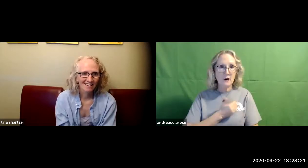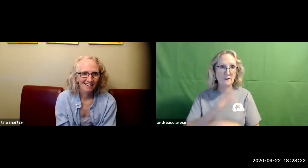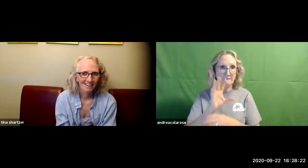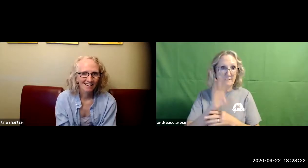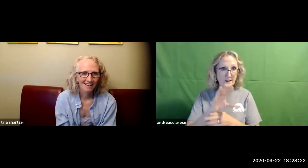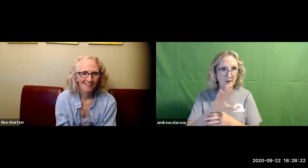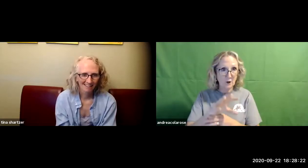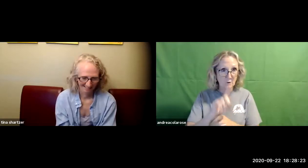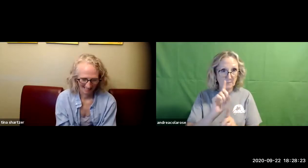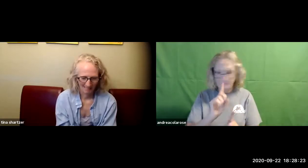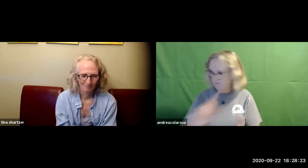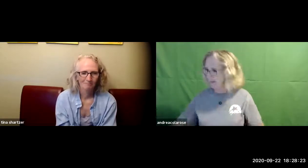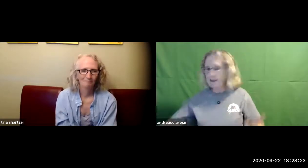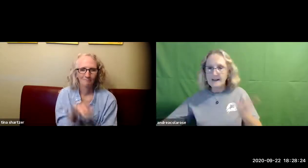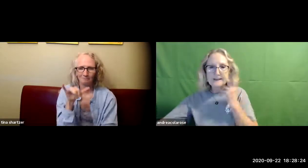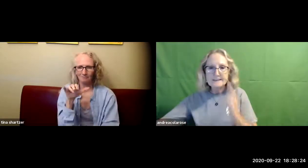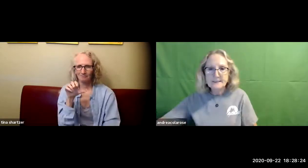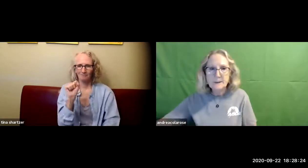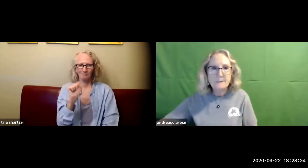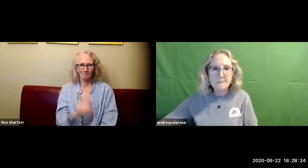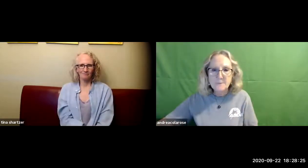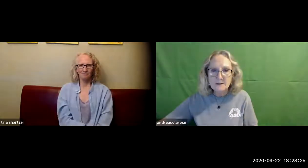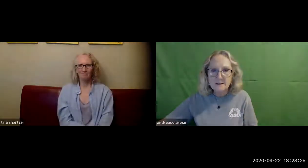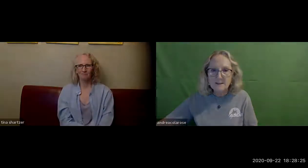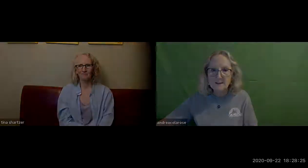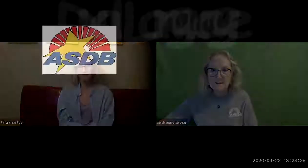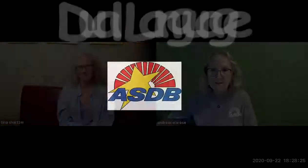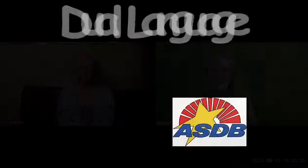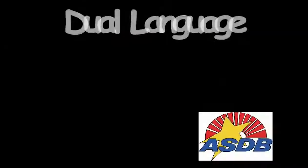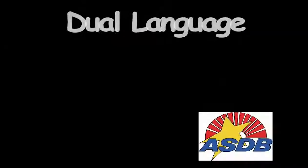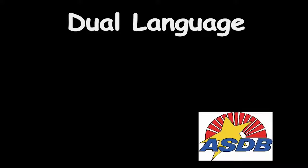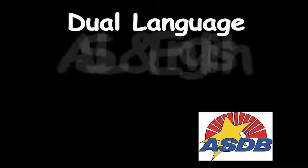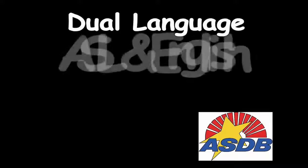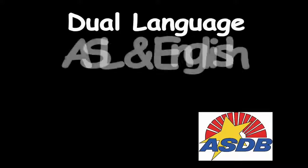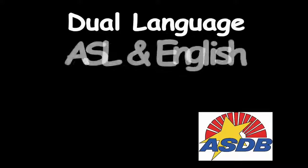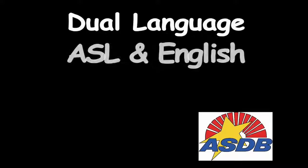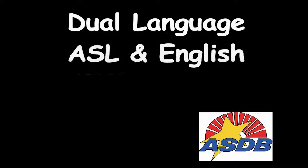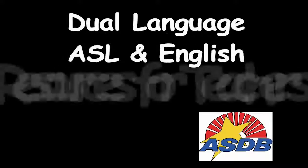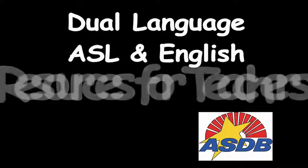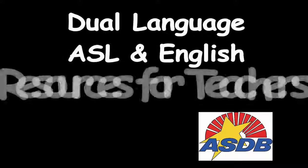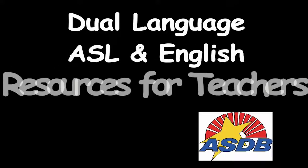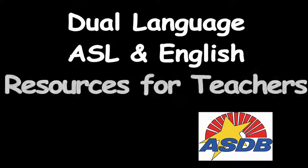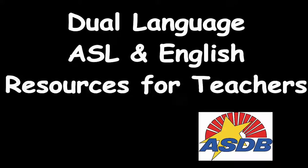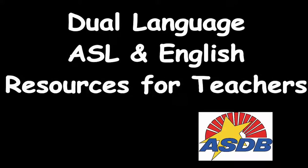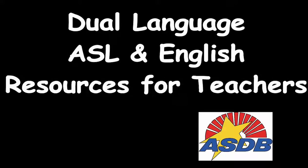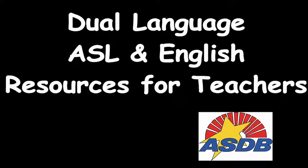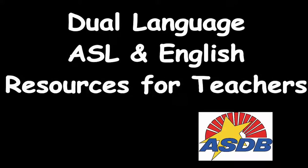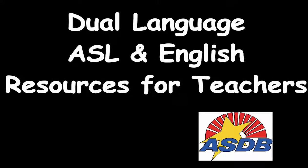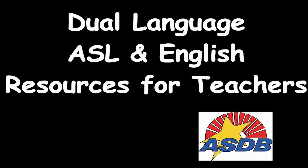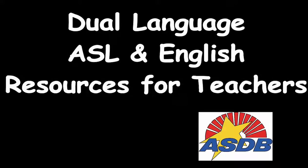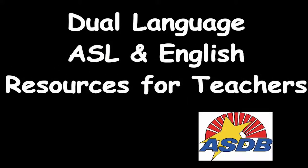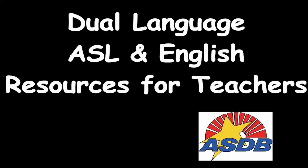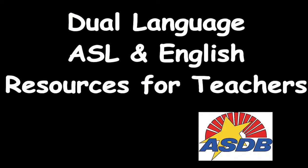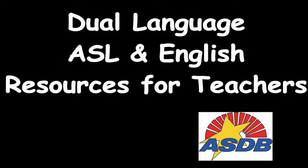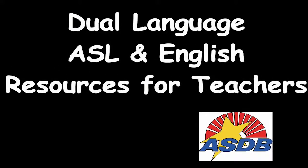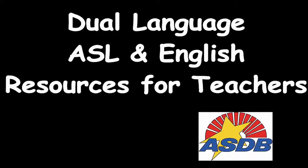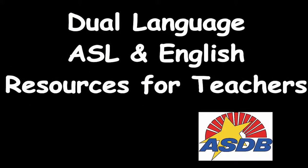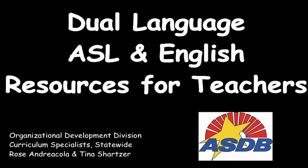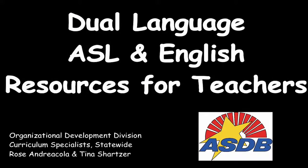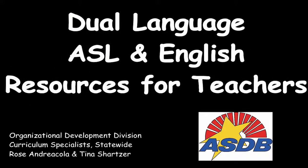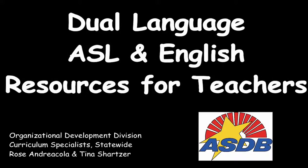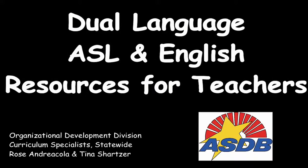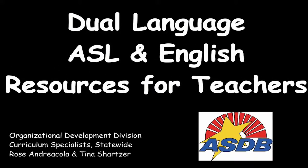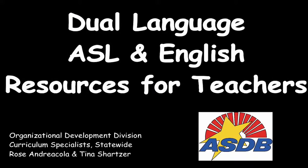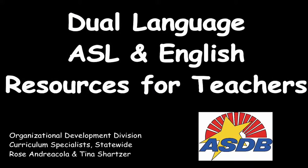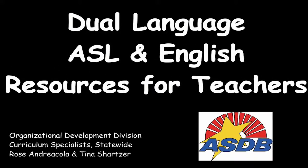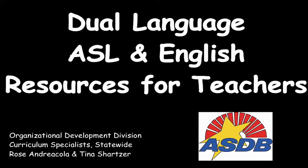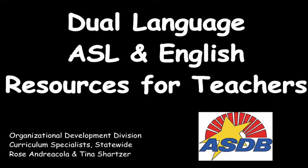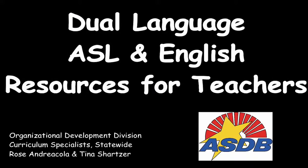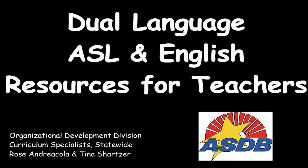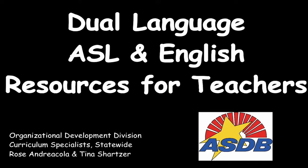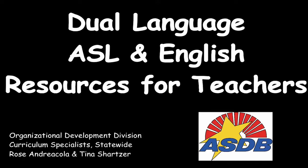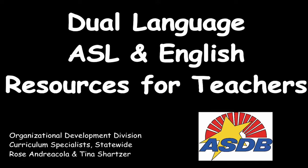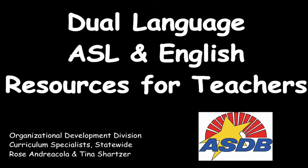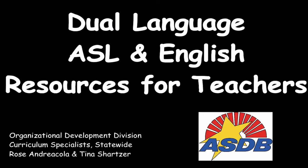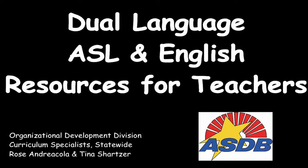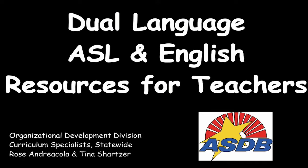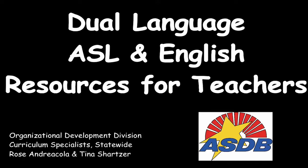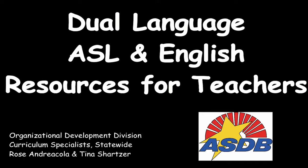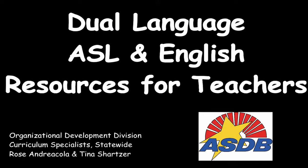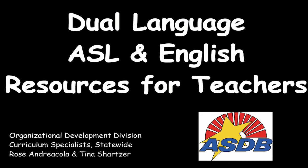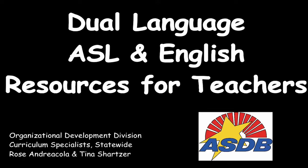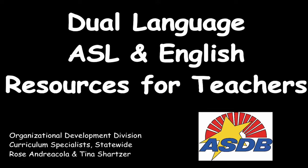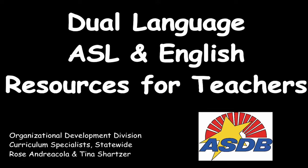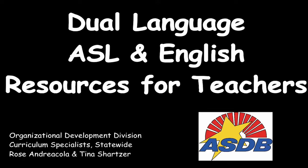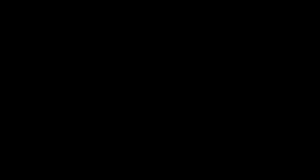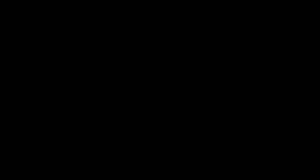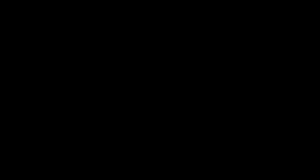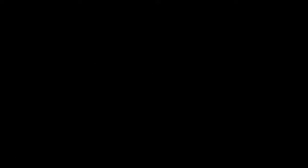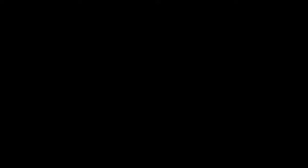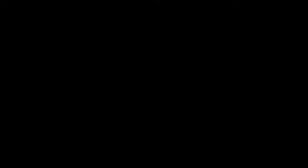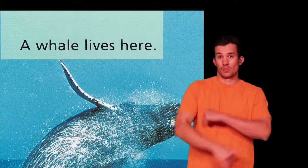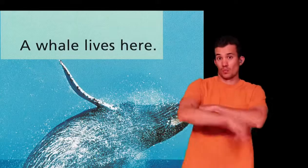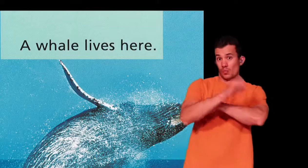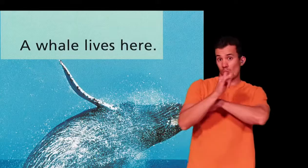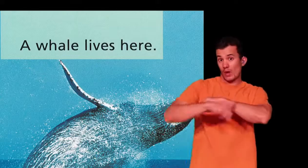so hopefully i can go ahead and start